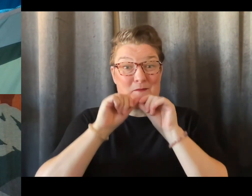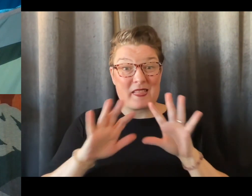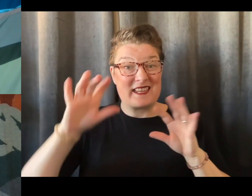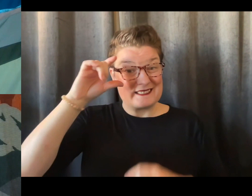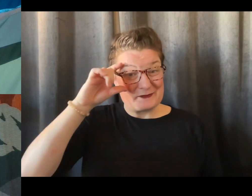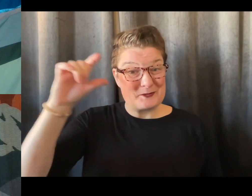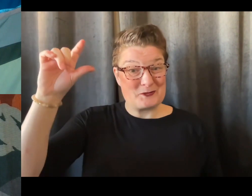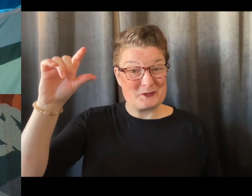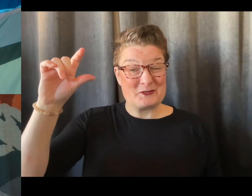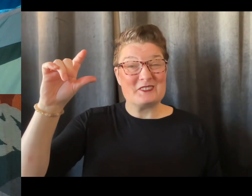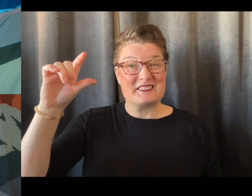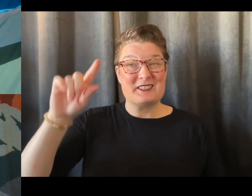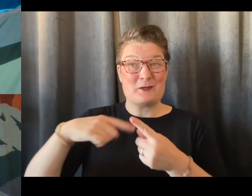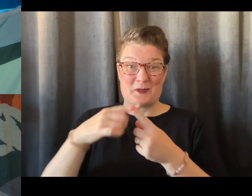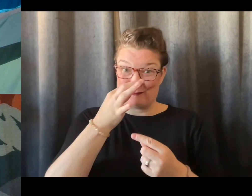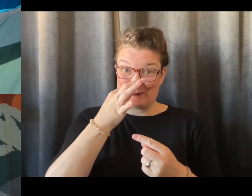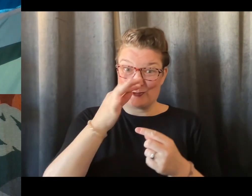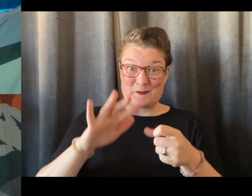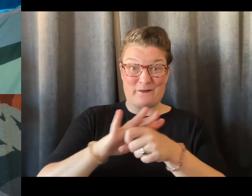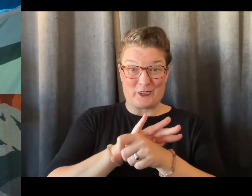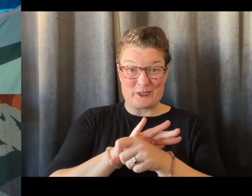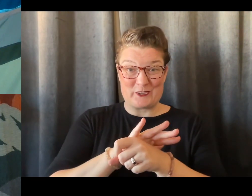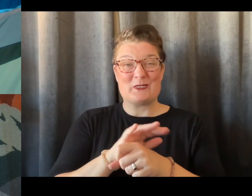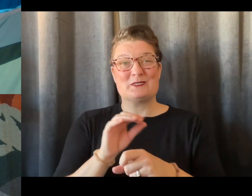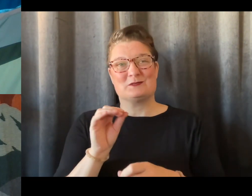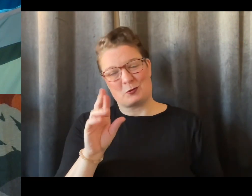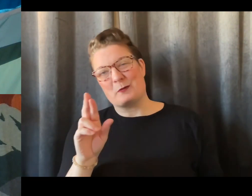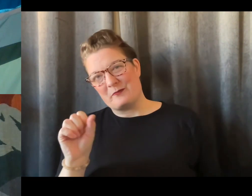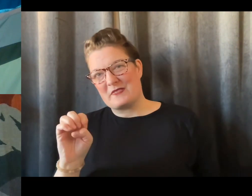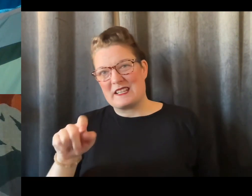nearing fullness or full, um, Sephardic and Ashkenazi communities have slightly